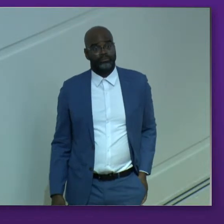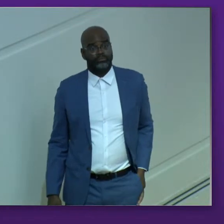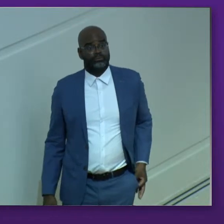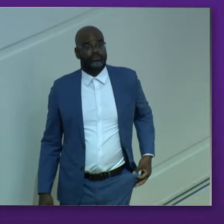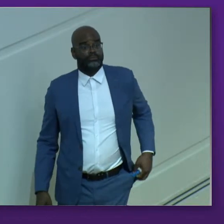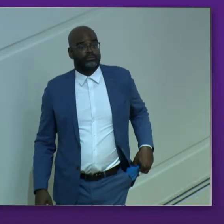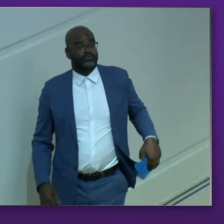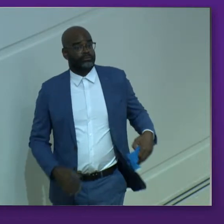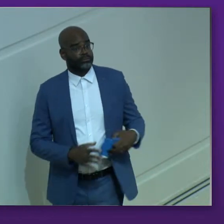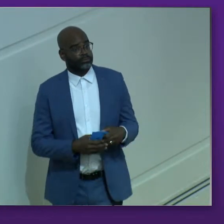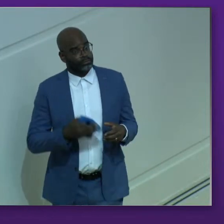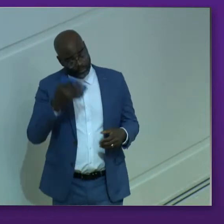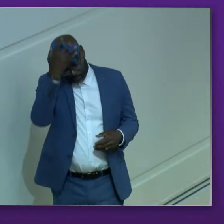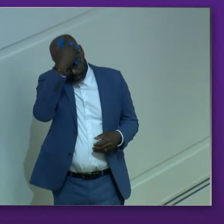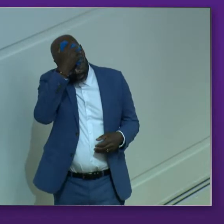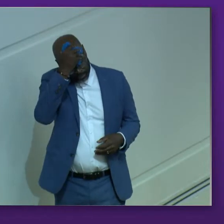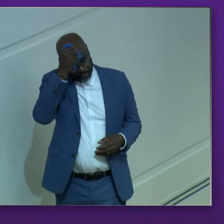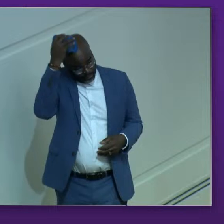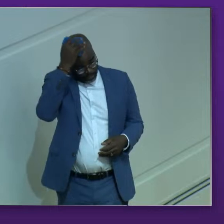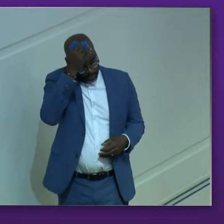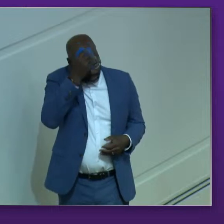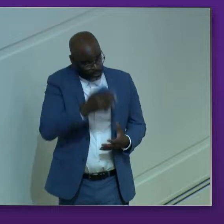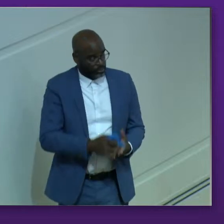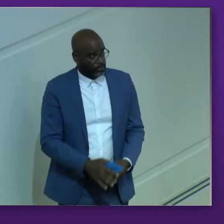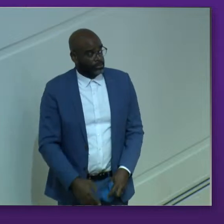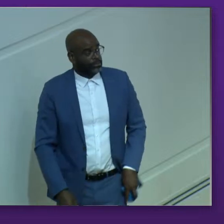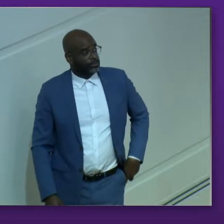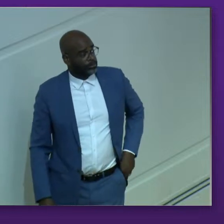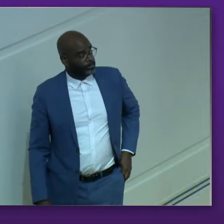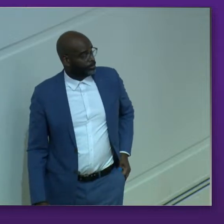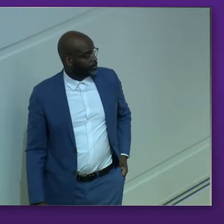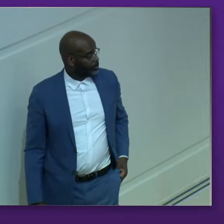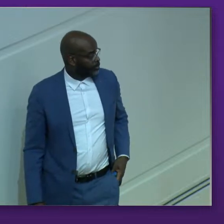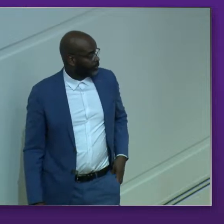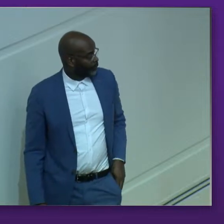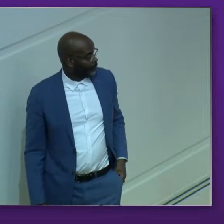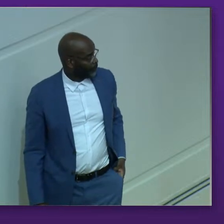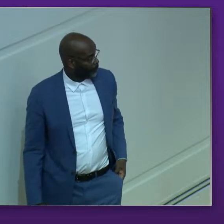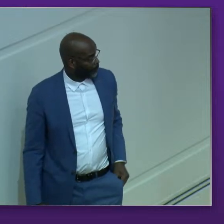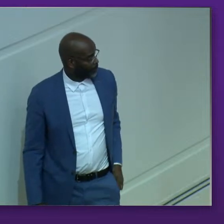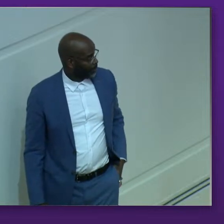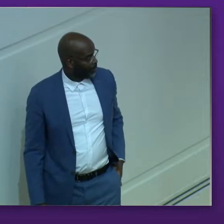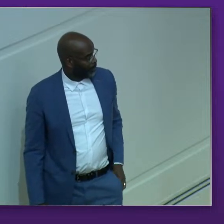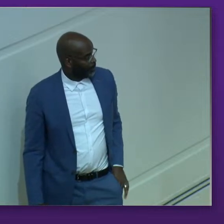AND COORDINATED WITH OTHER COLLEGE DEPARTMENTS SUCH AS THE